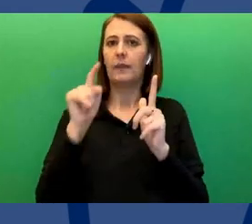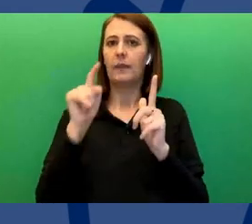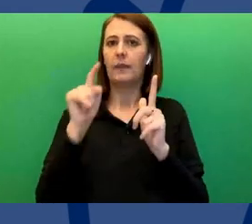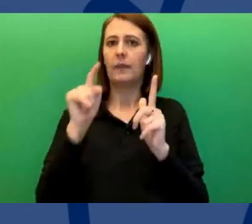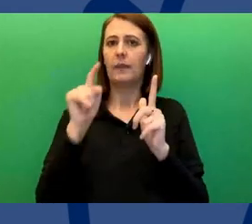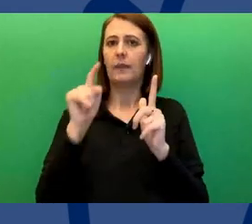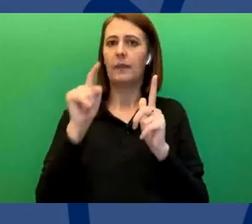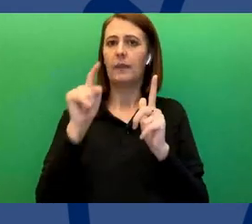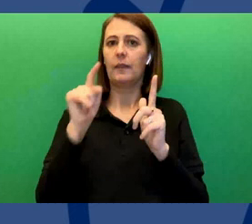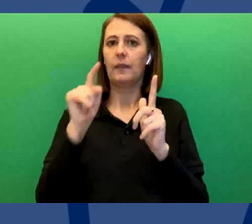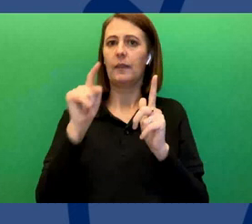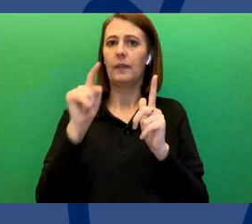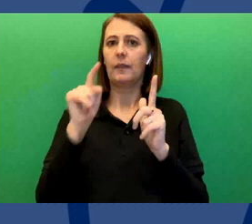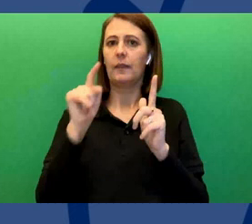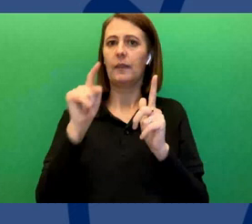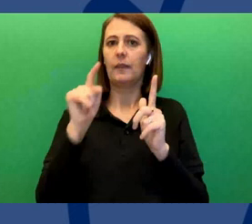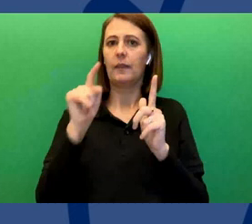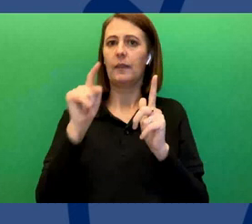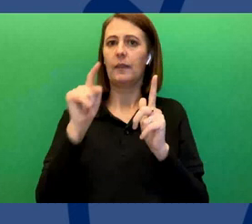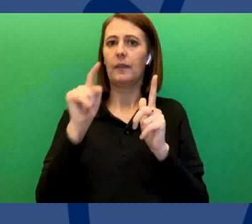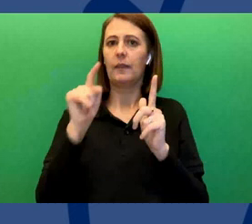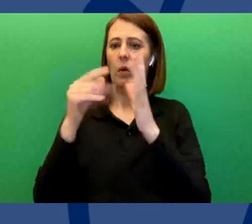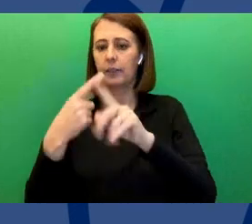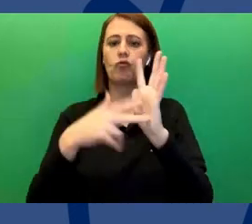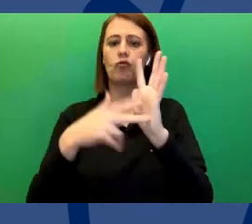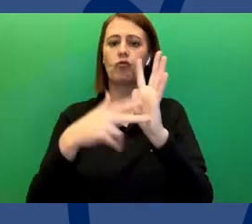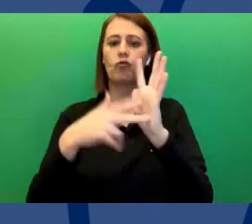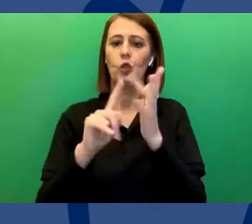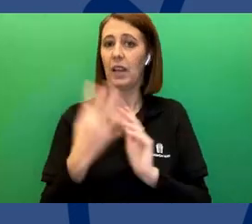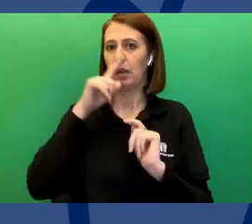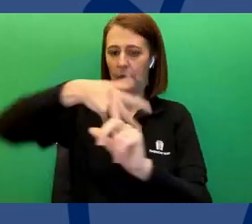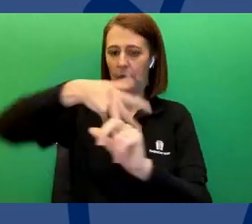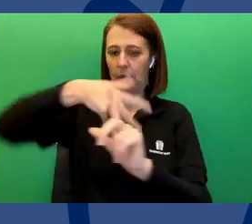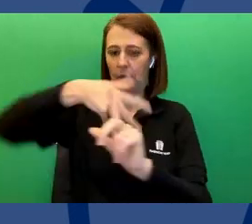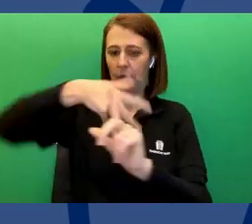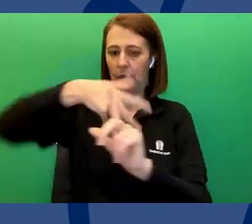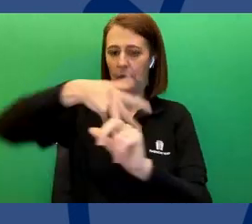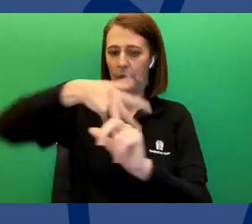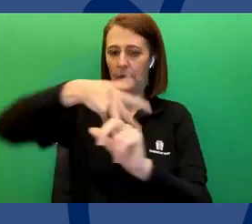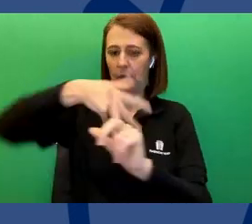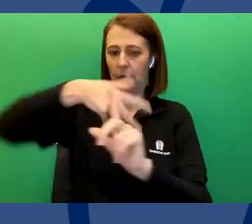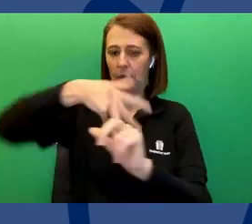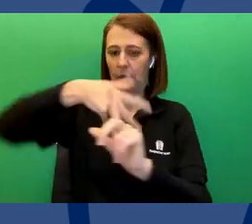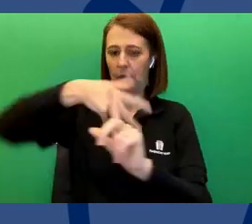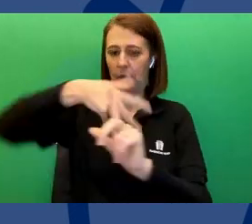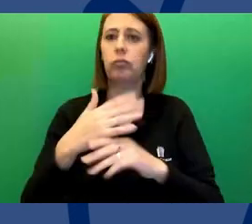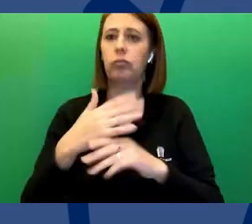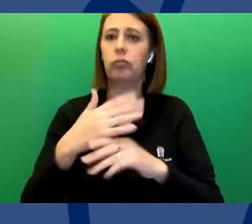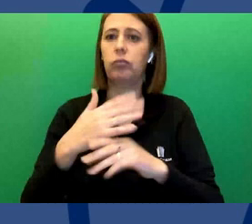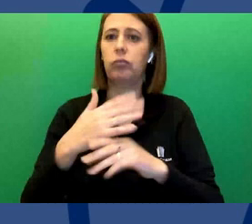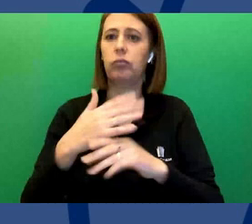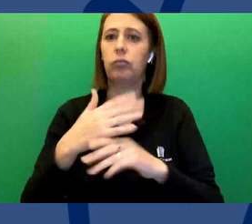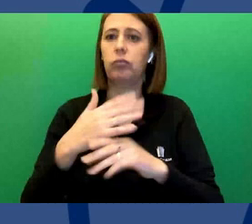the people behind the scenes who is working actively to help get those applications assessed.